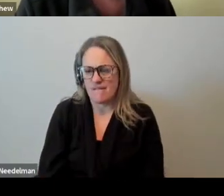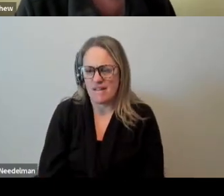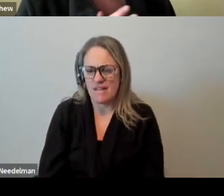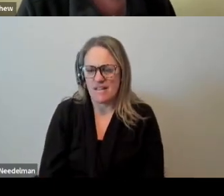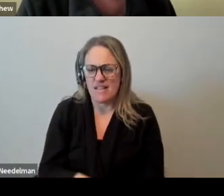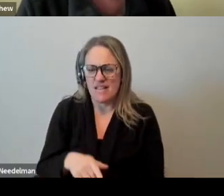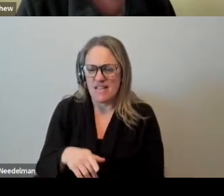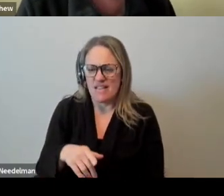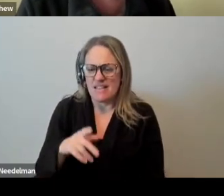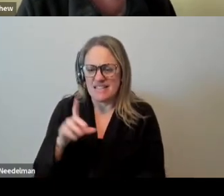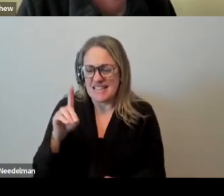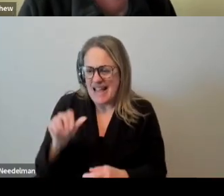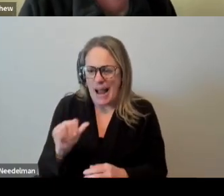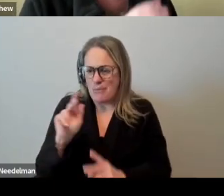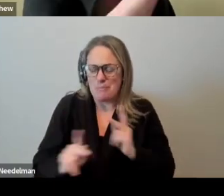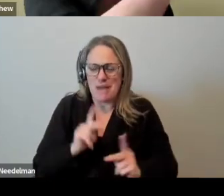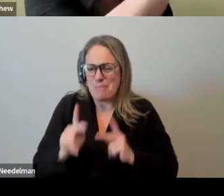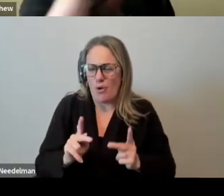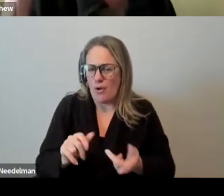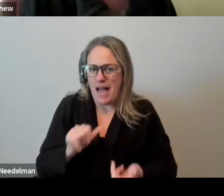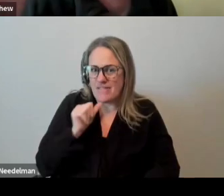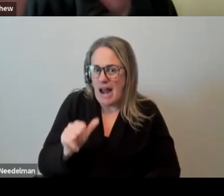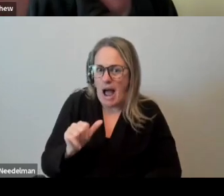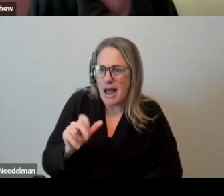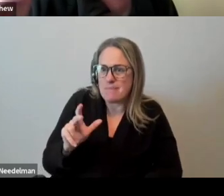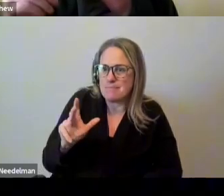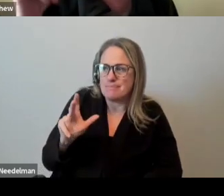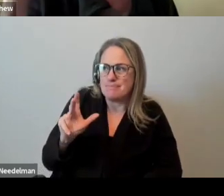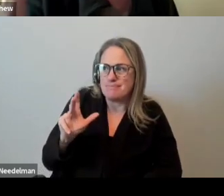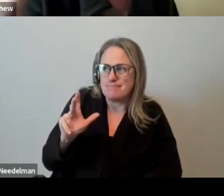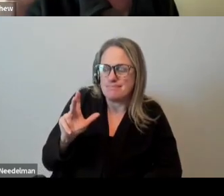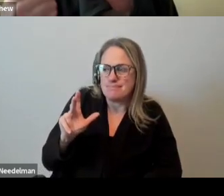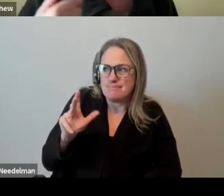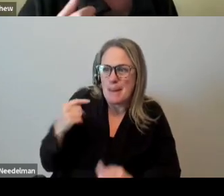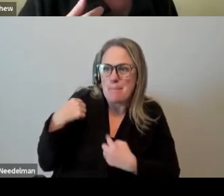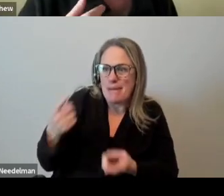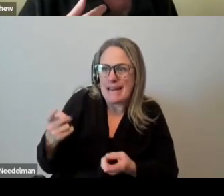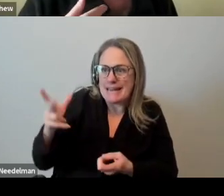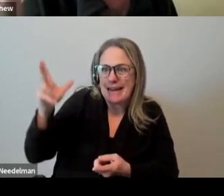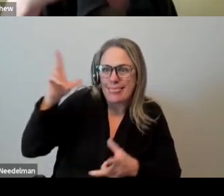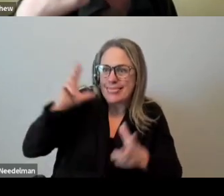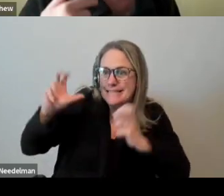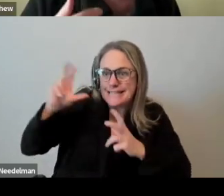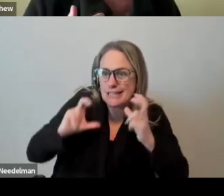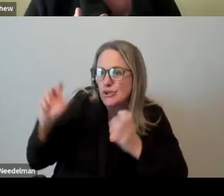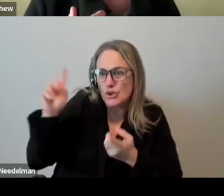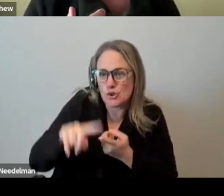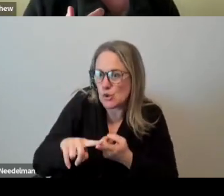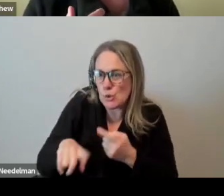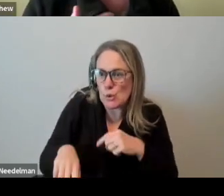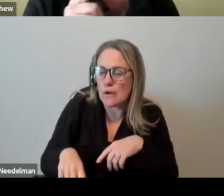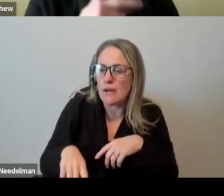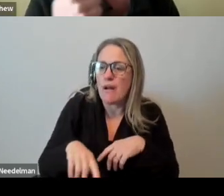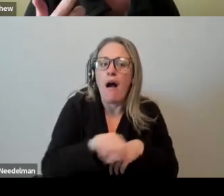to, traditionally, for a long sort of history. People get to be the experts about disabled people rather